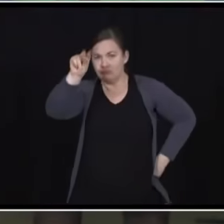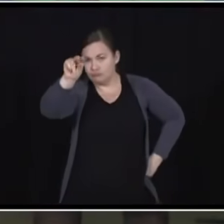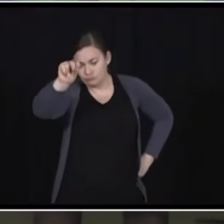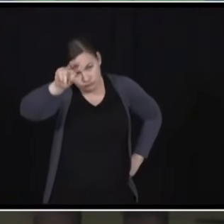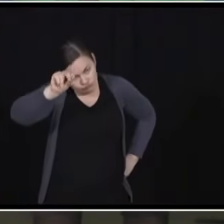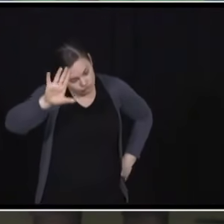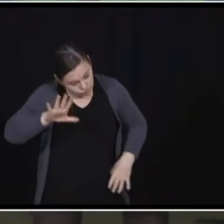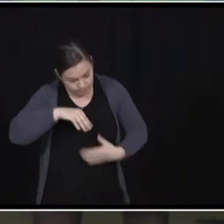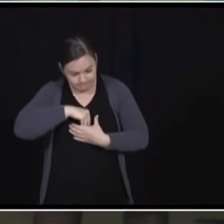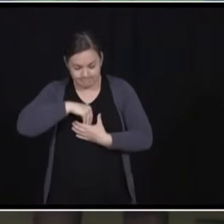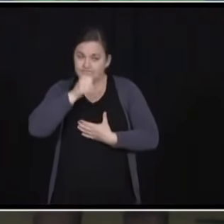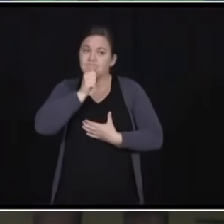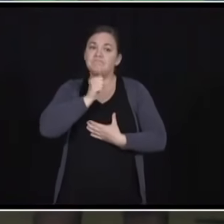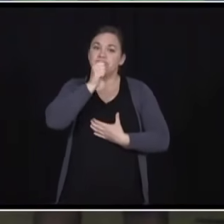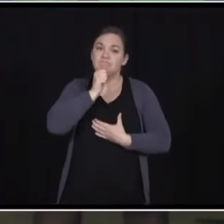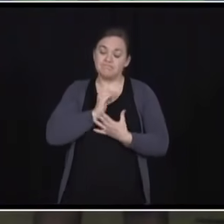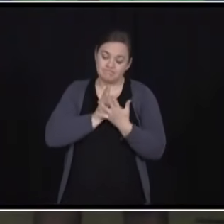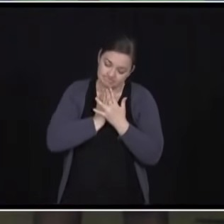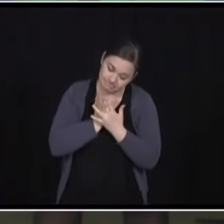, "I don't need this anymore."